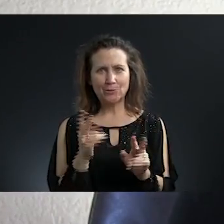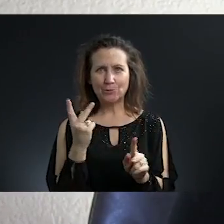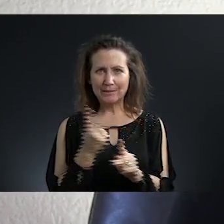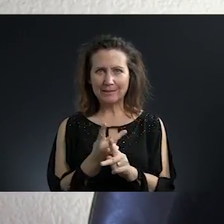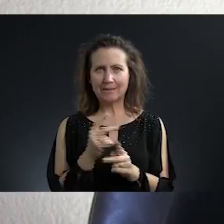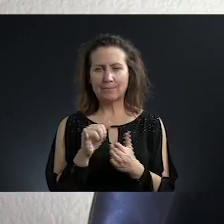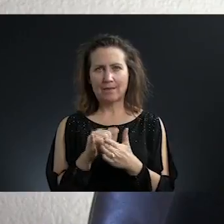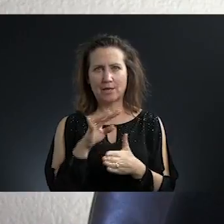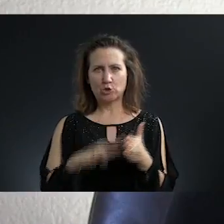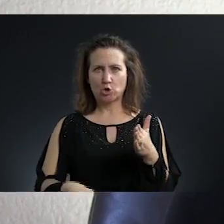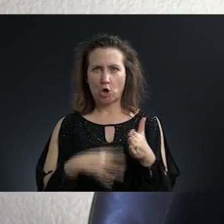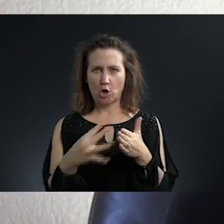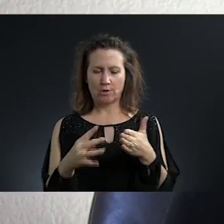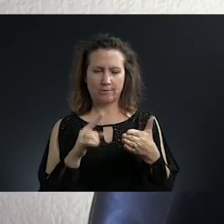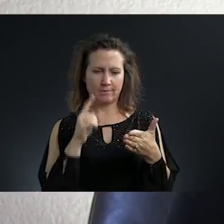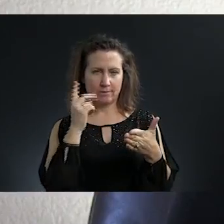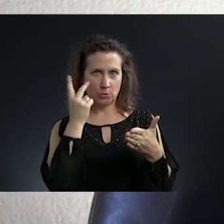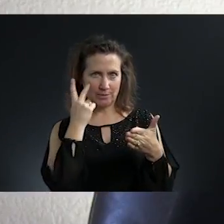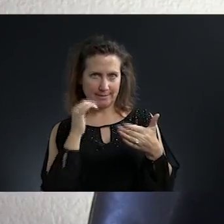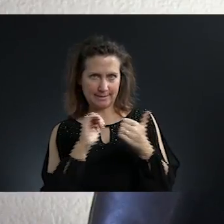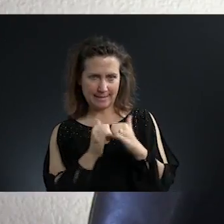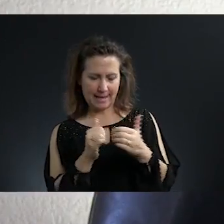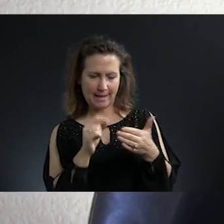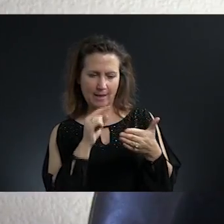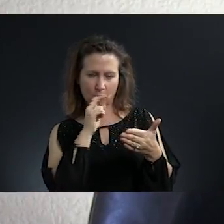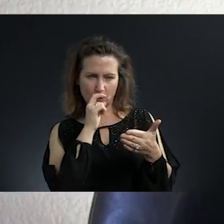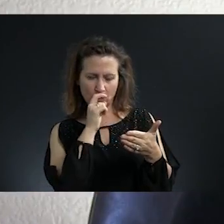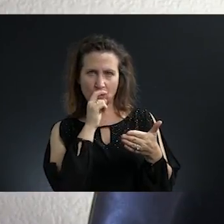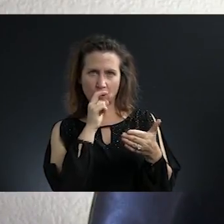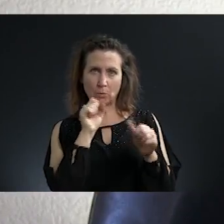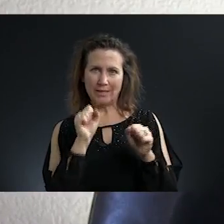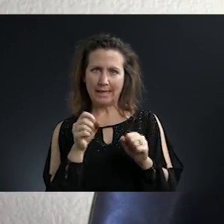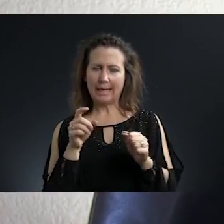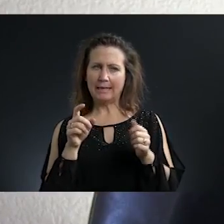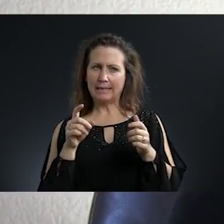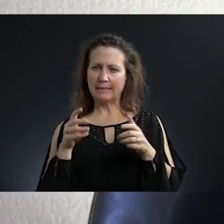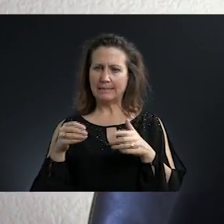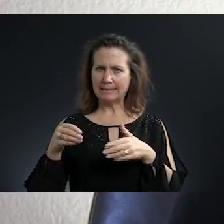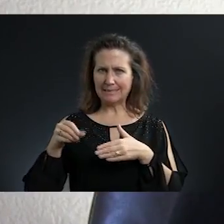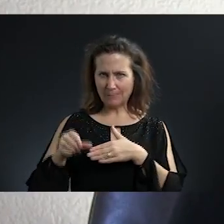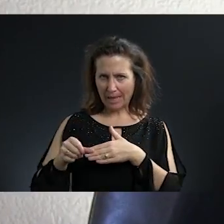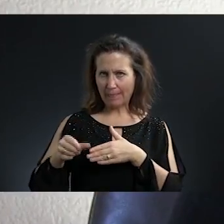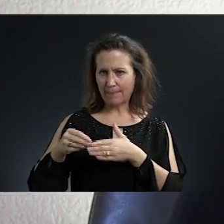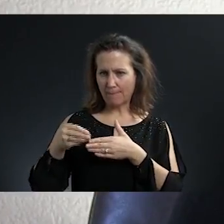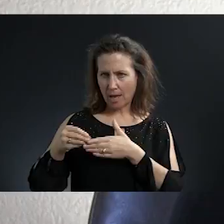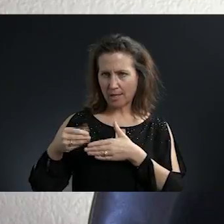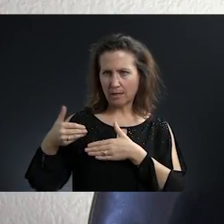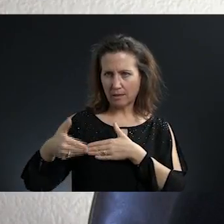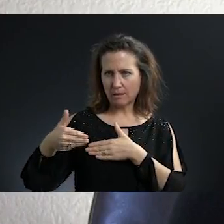And we see how we are going to be able to spend those federal dollars that were awarded to us